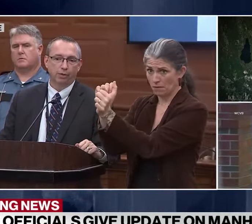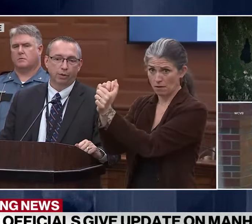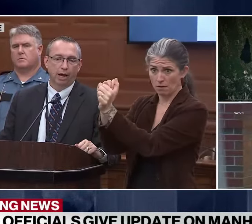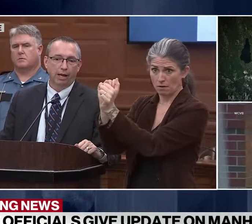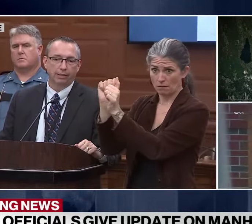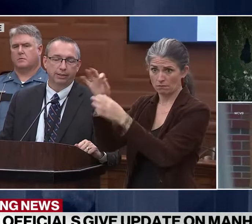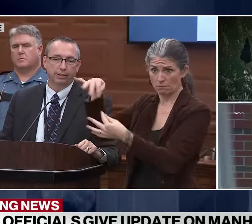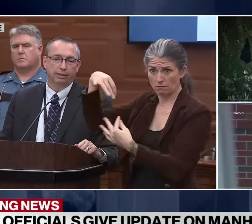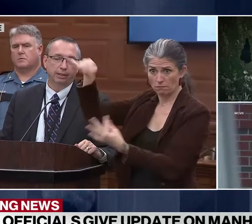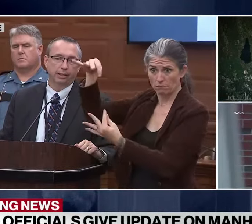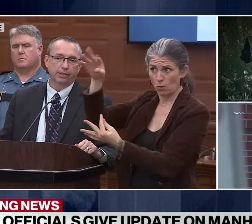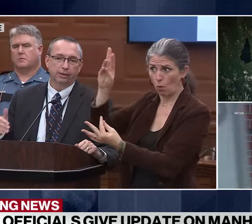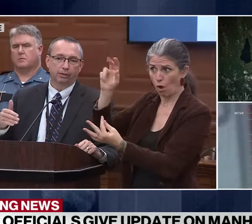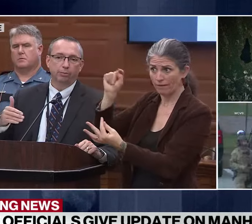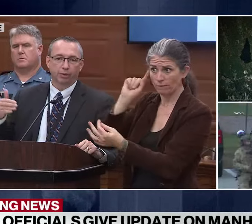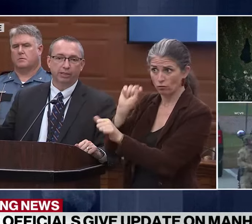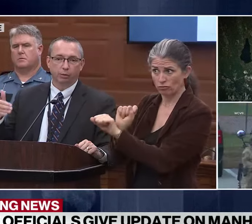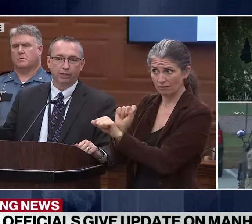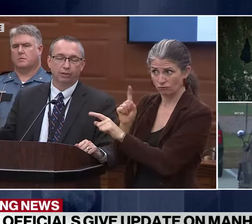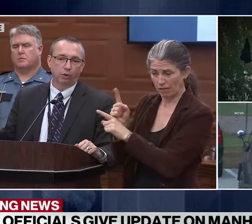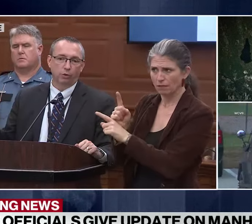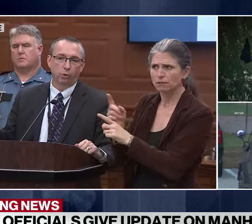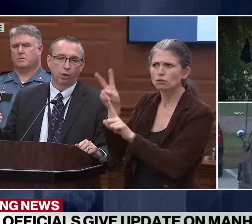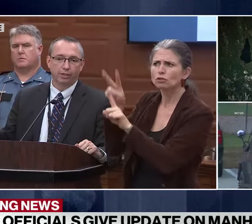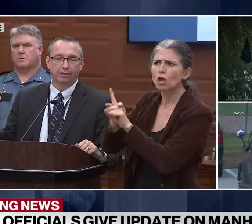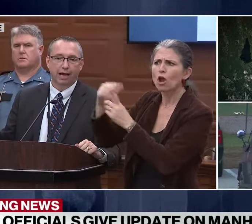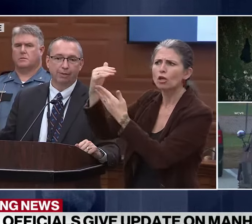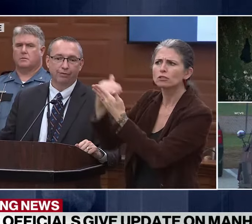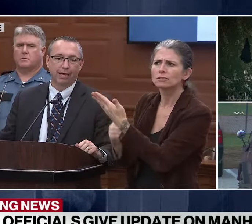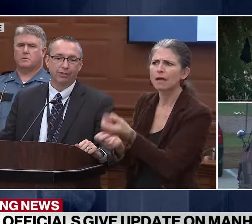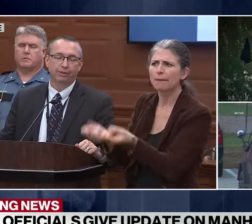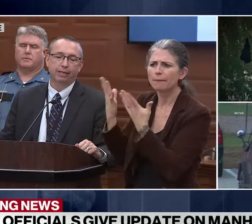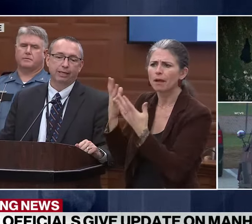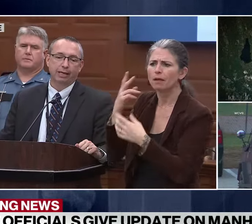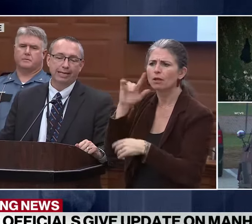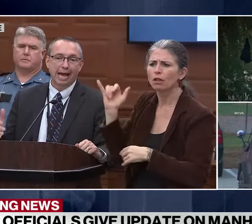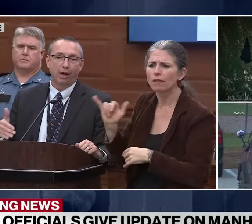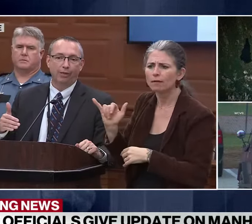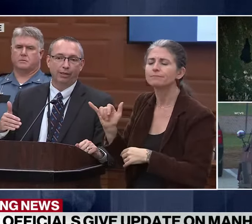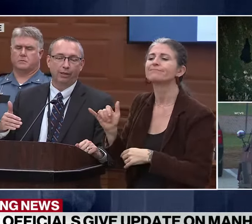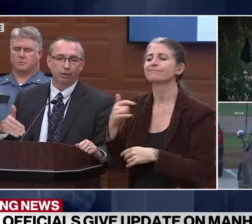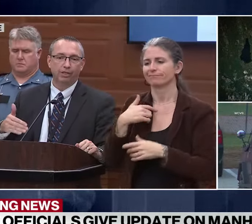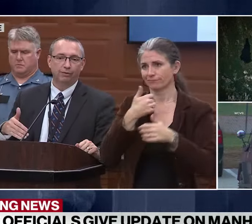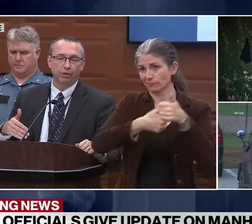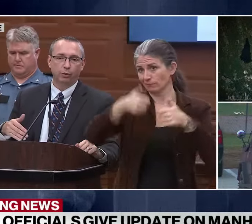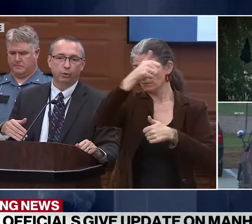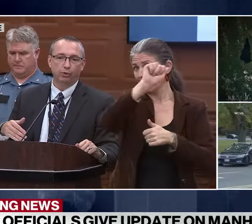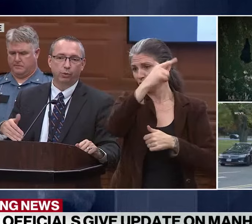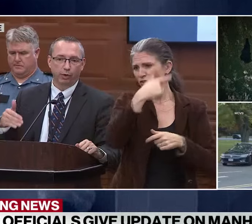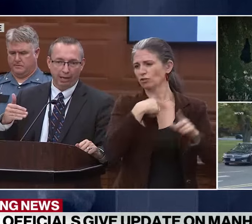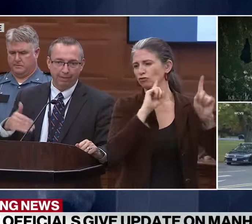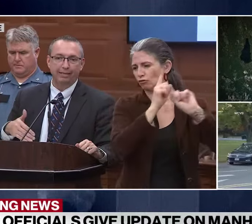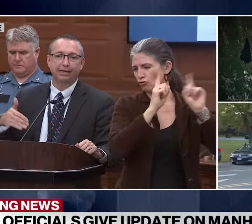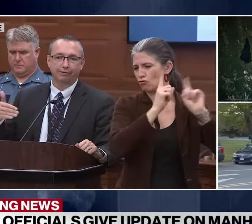DON'T KNOW THE ANSWER TO. I KNOW THAT THE ATTORNEY OFFICE TOLD US THIS AFTERNOON THAT THEY WERE TO TO COMPLETE